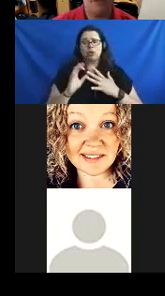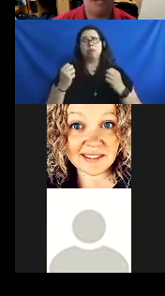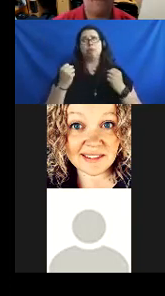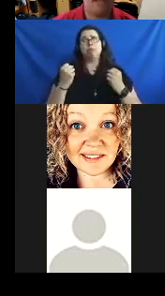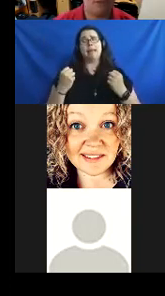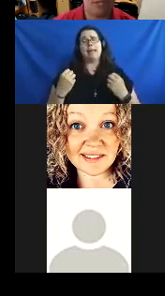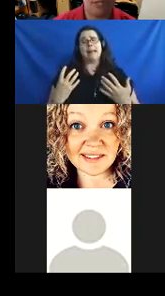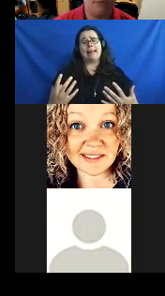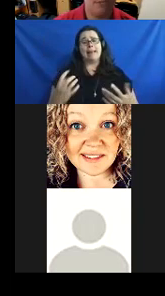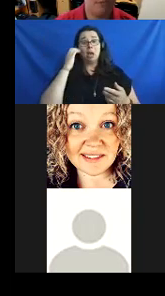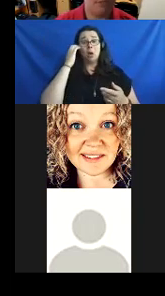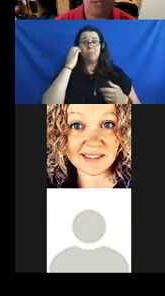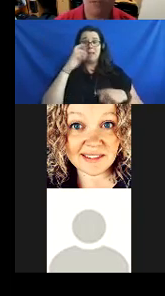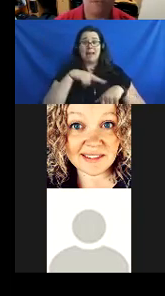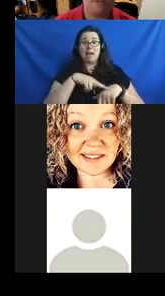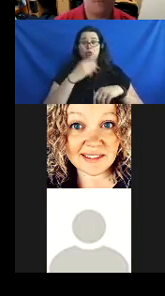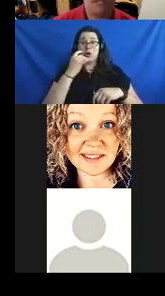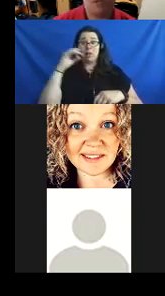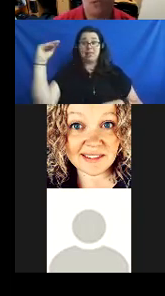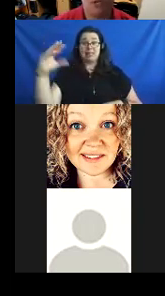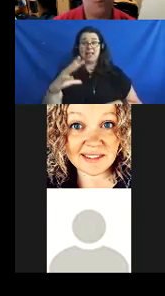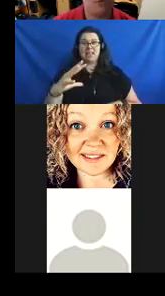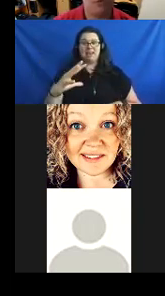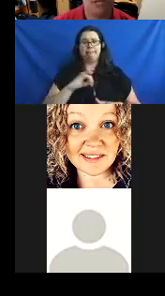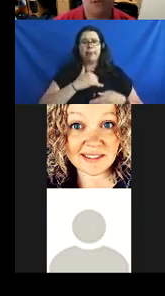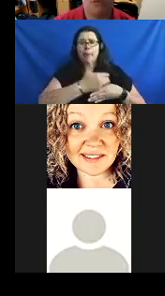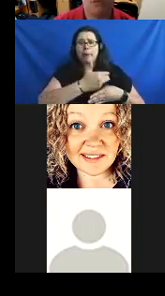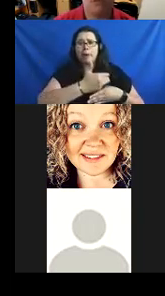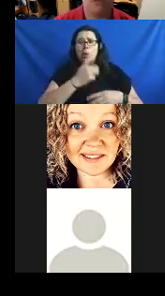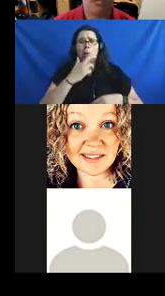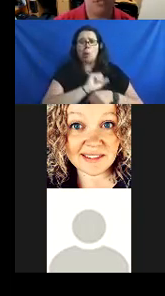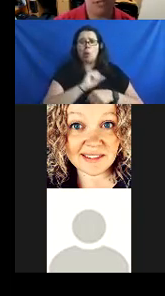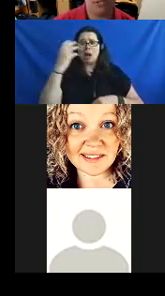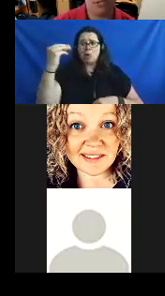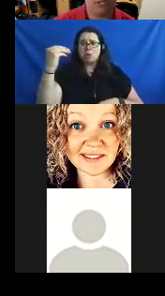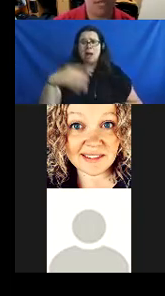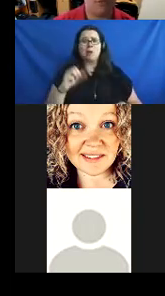WE HAVE NATURAL LIGHT WHICH WOULD BE IF SOMEONE HAS A WINDOW OR WORKING OUTDOORS OR CAN ADJUST THE NATURAL LIGHT